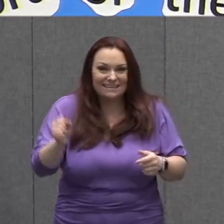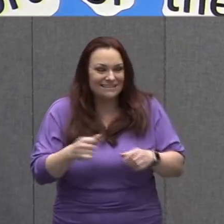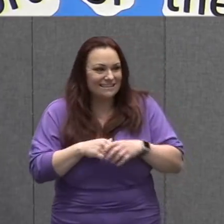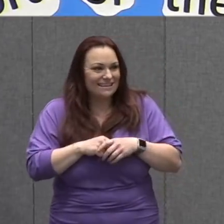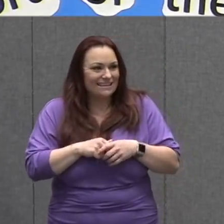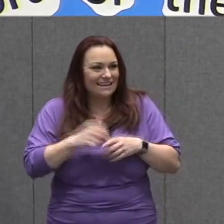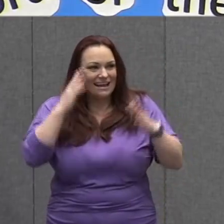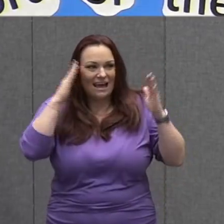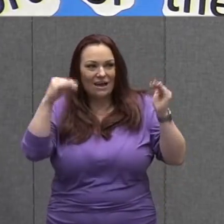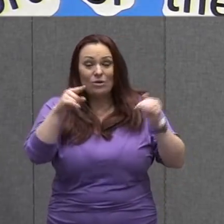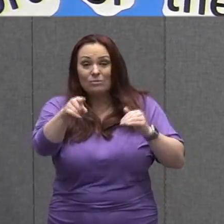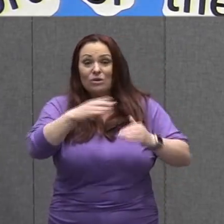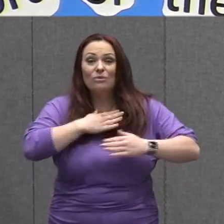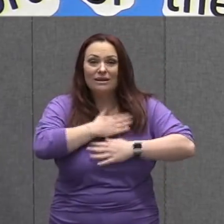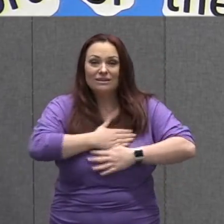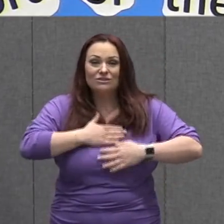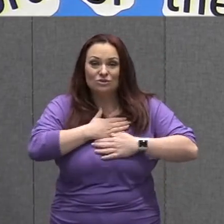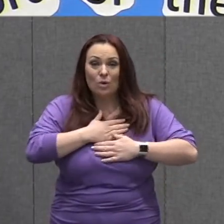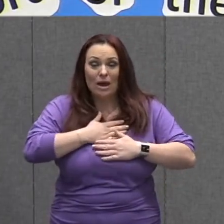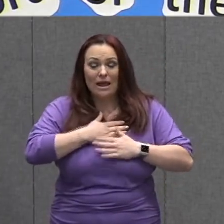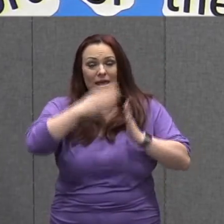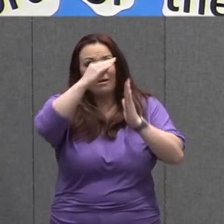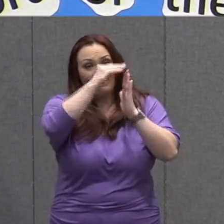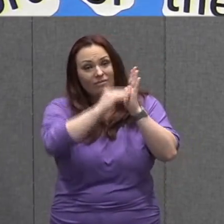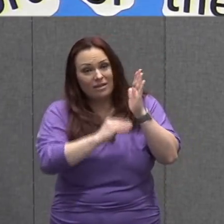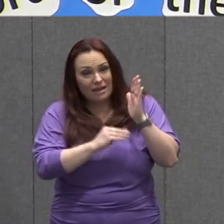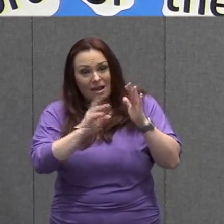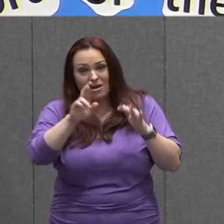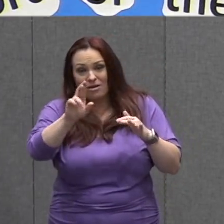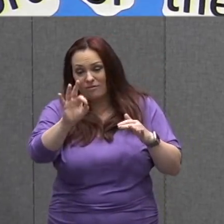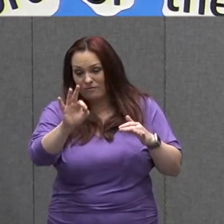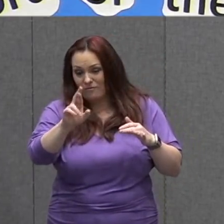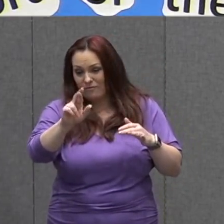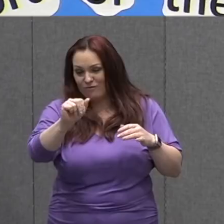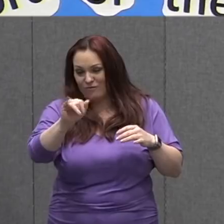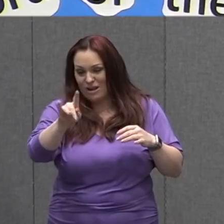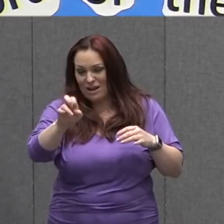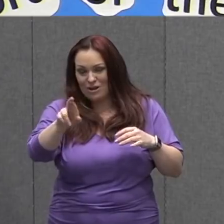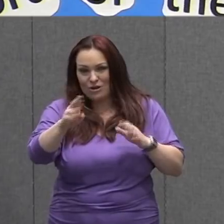I hope you enjoy filling out the rest of your Frayer model and you enjoy the time doing